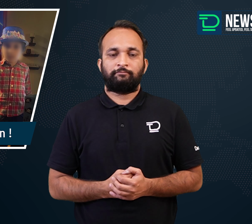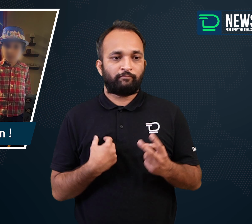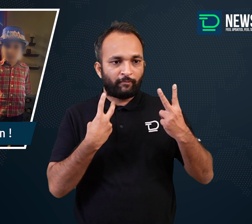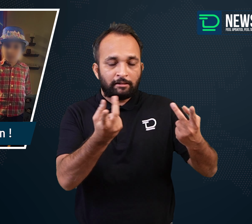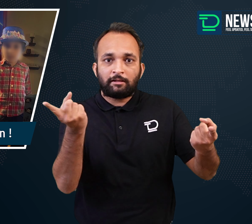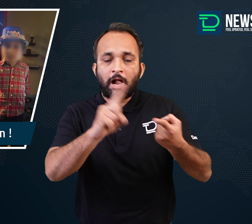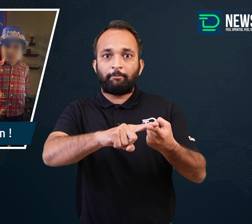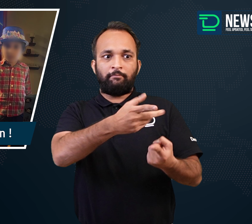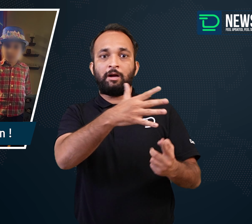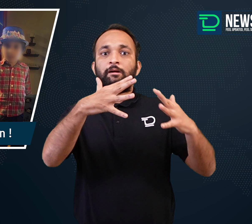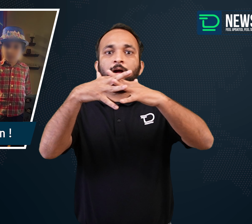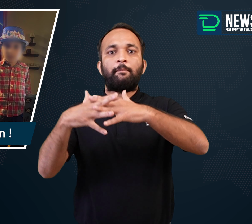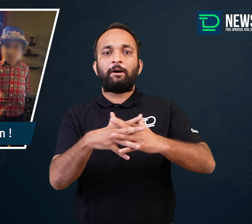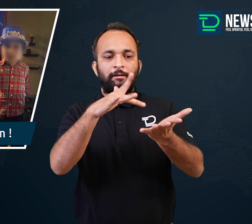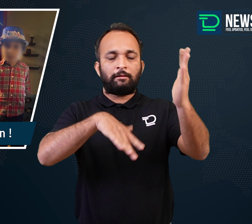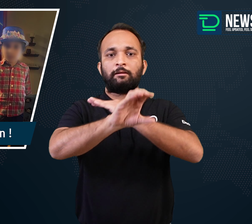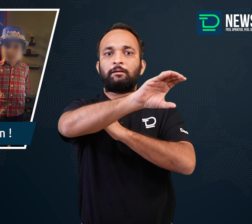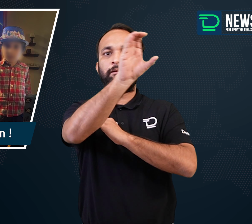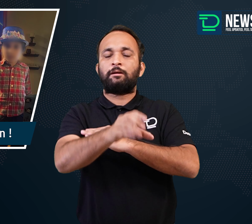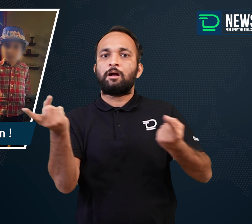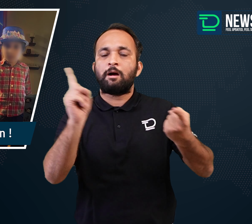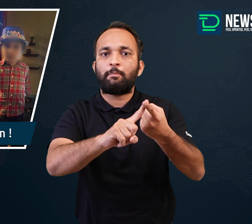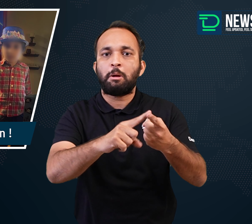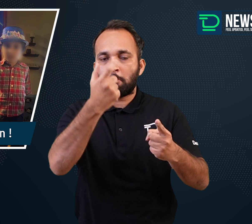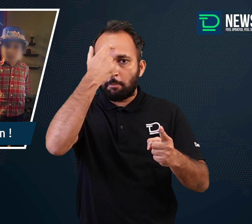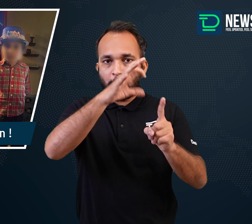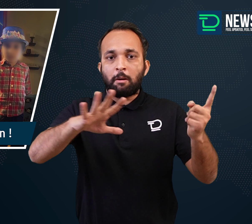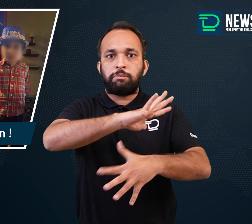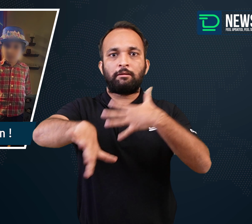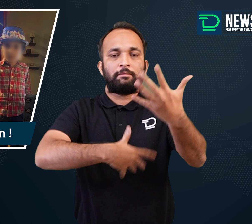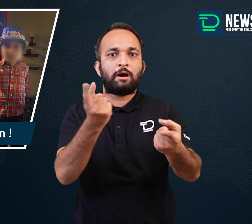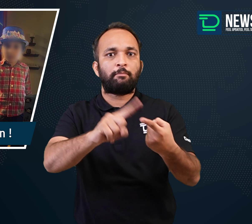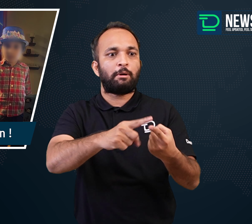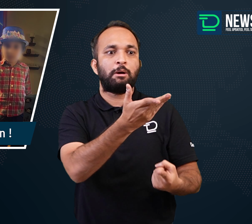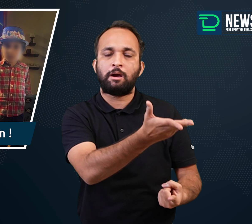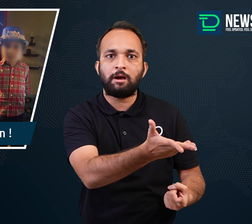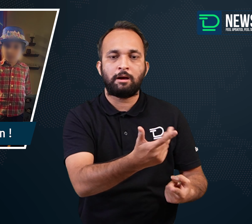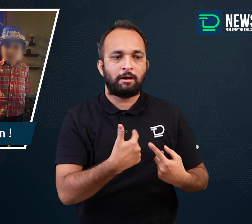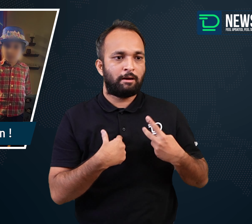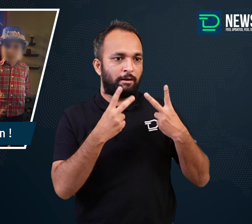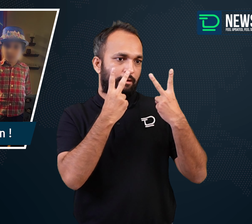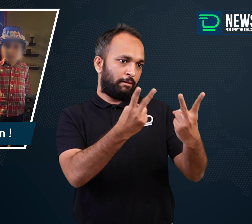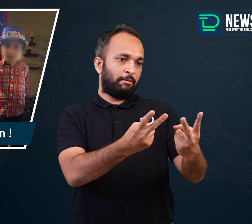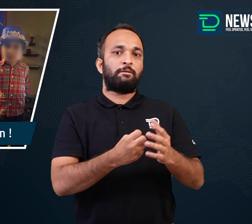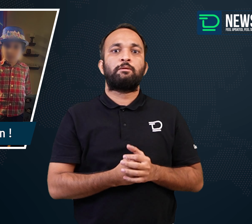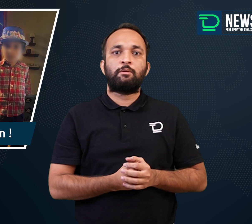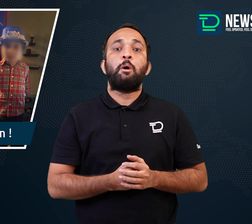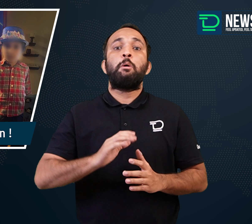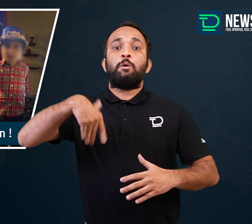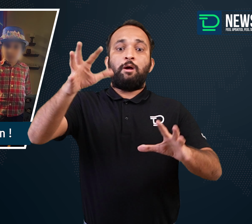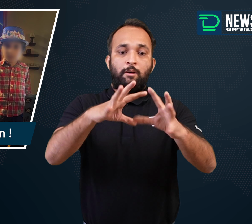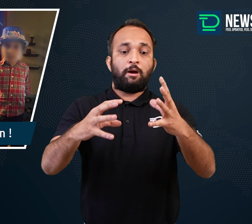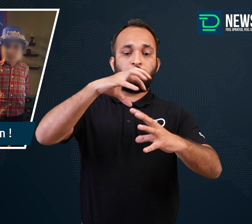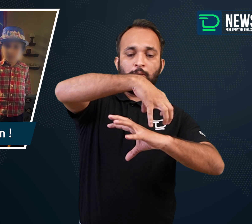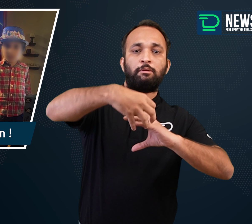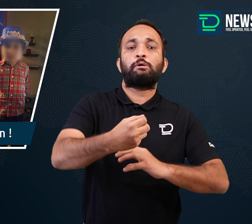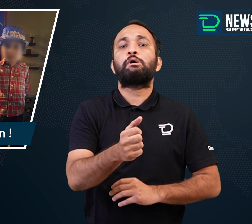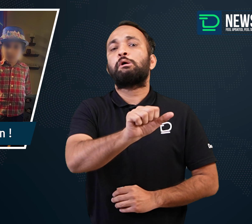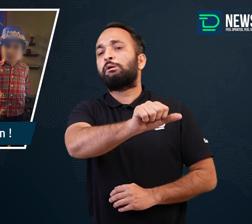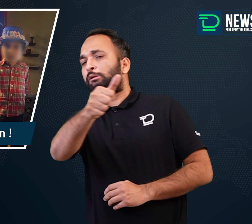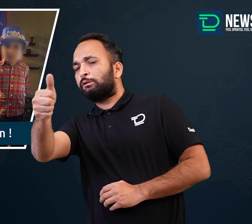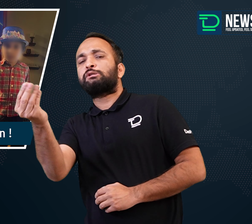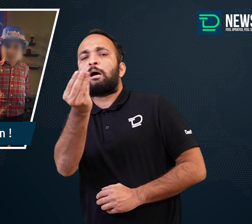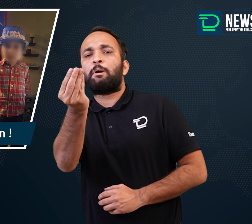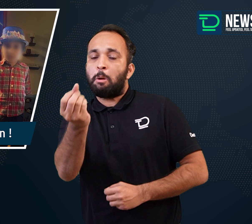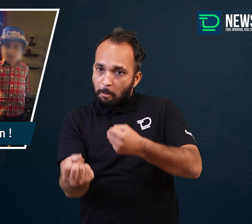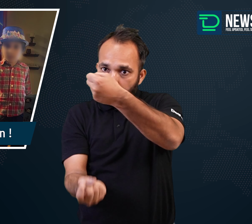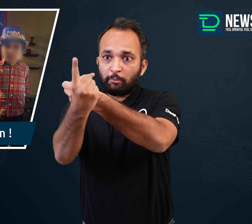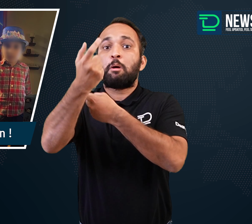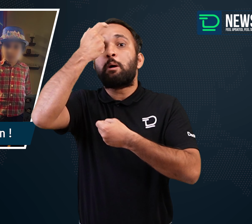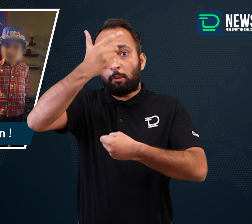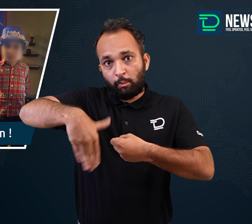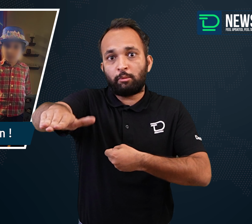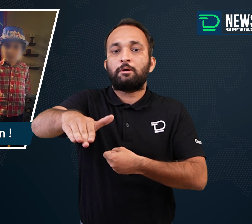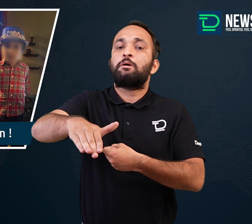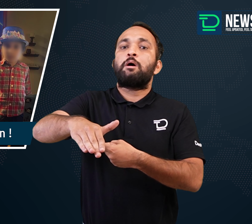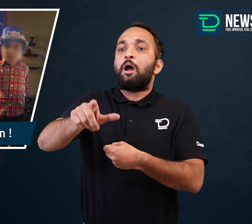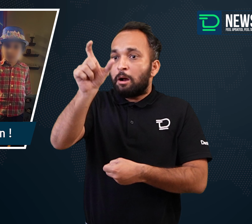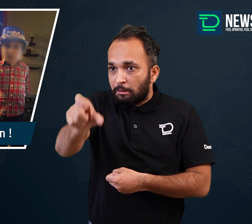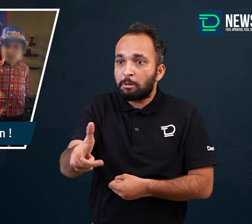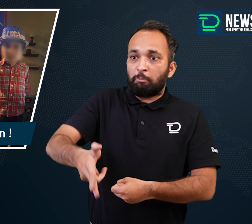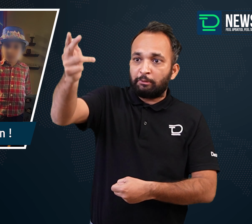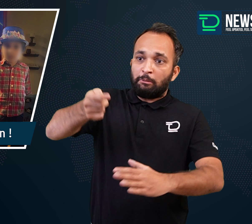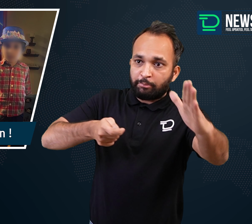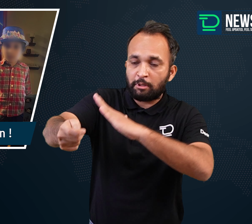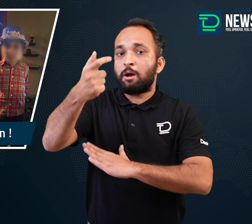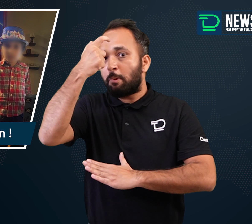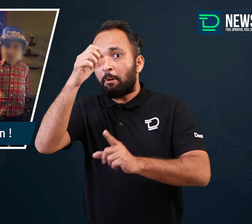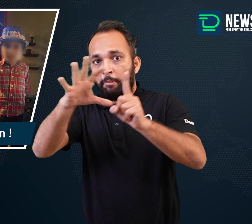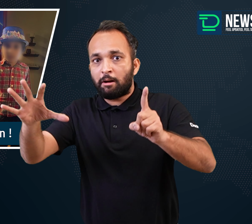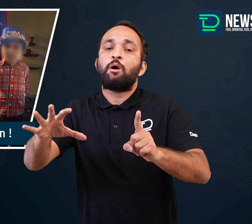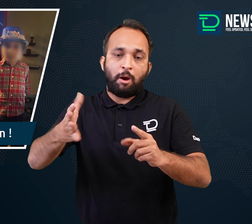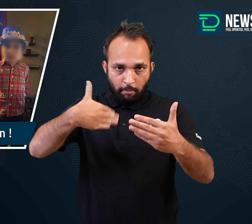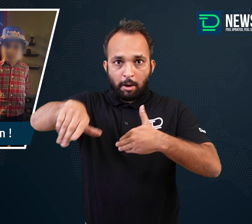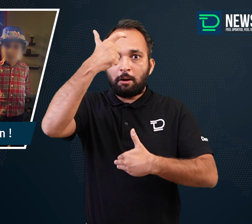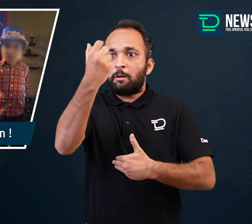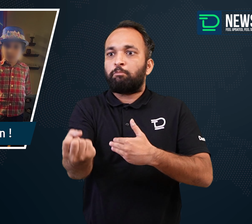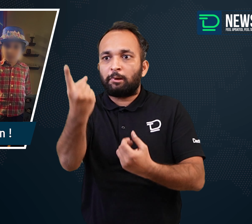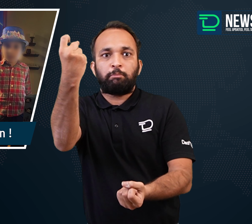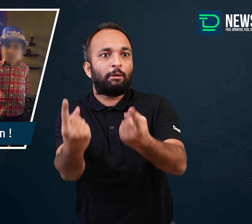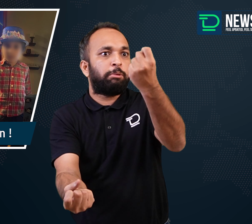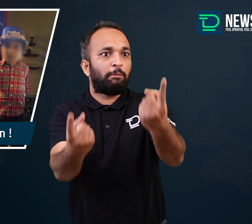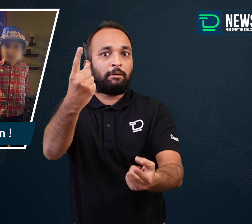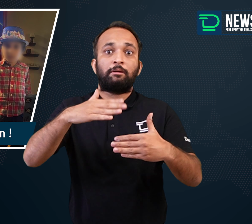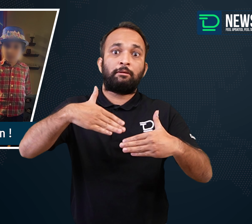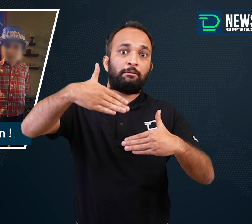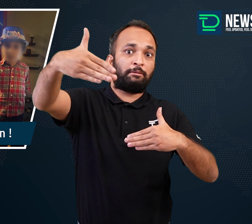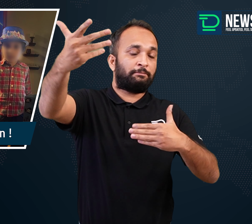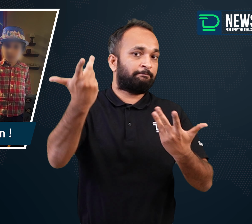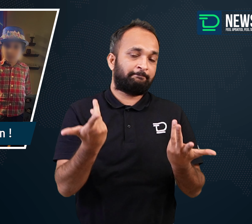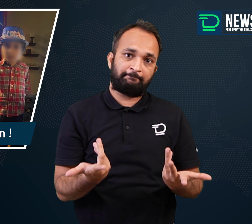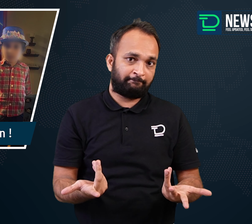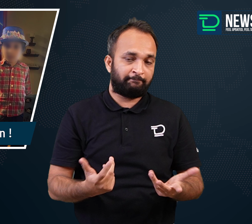This has happened in the US, and it might happen soon in our place too for some other reasons.